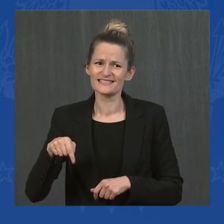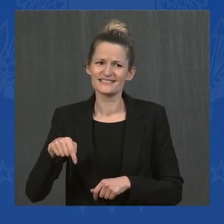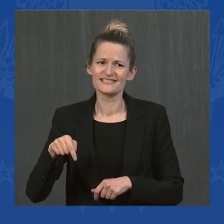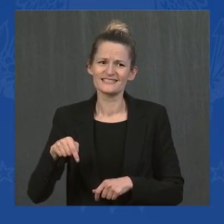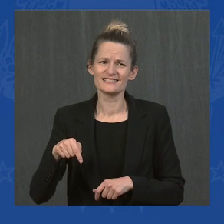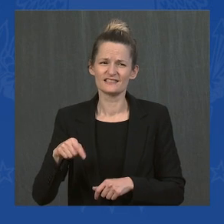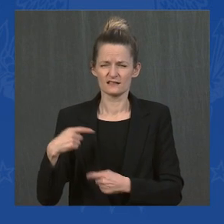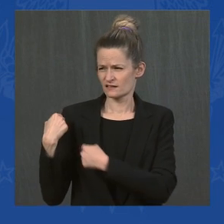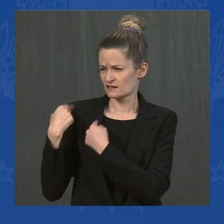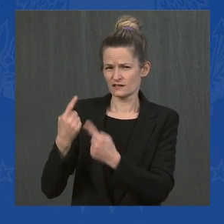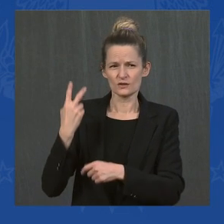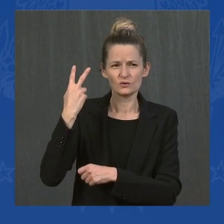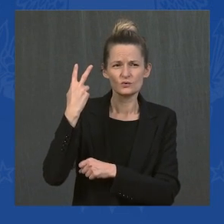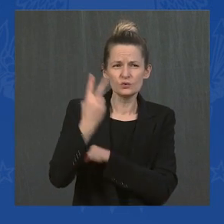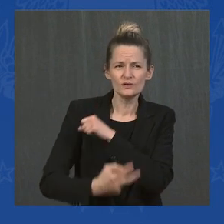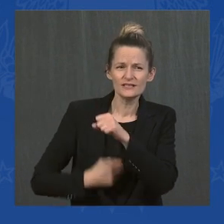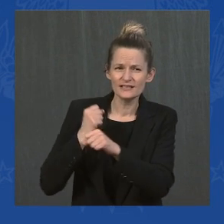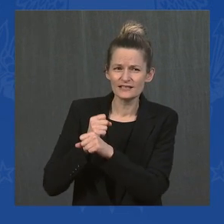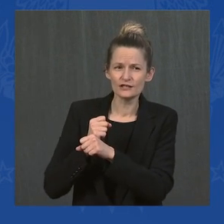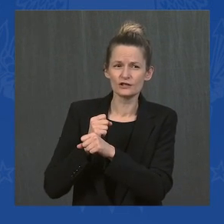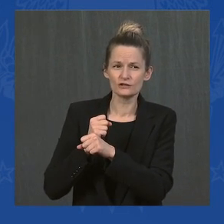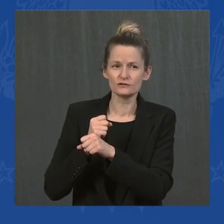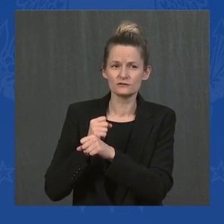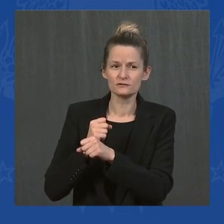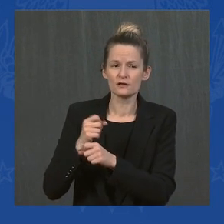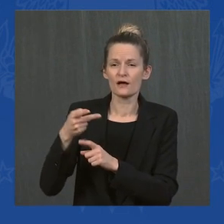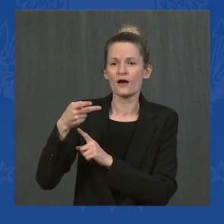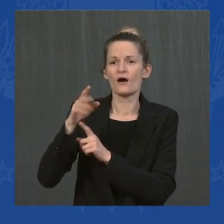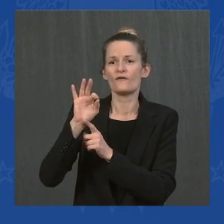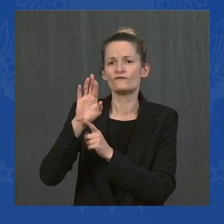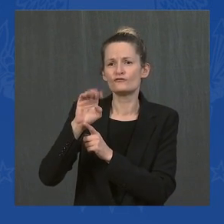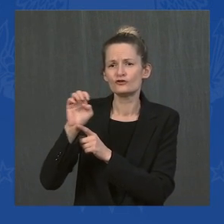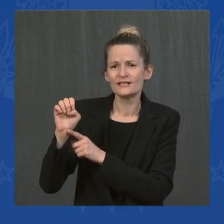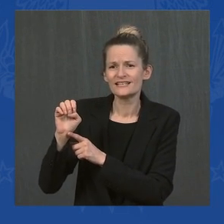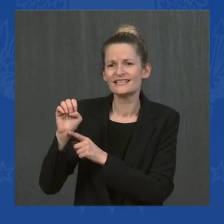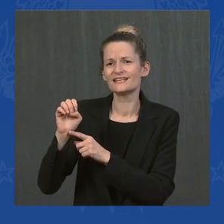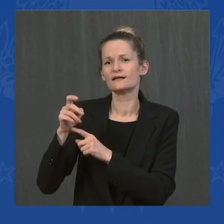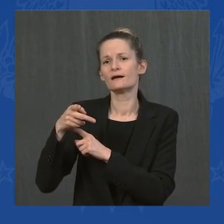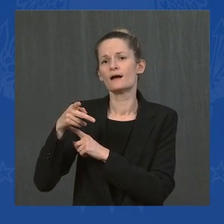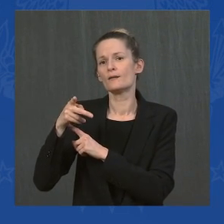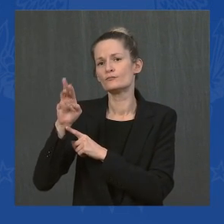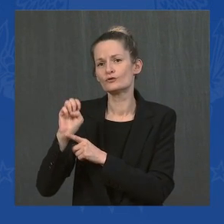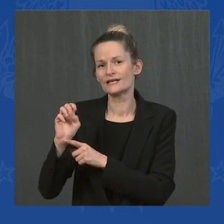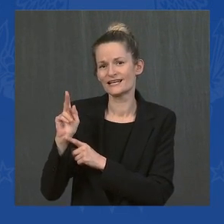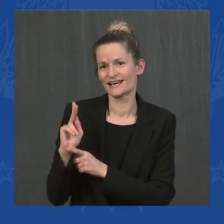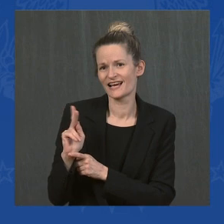[universal], high-quality pre-K, and high-quality pre-K -- two years that are needed.